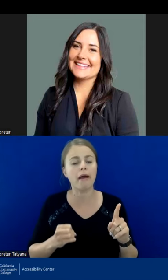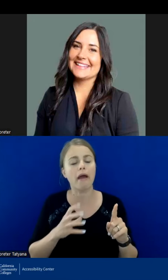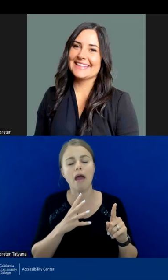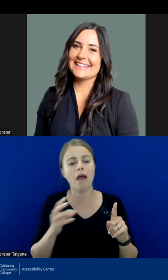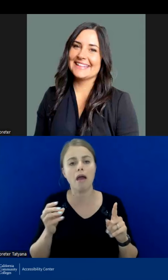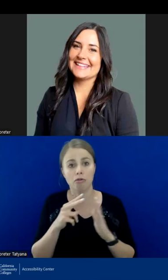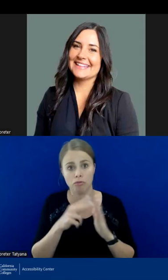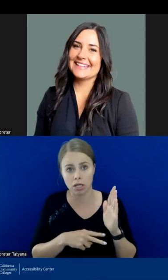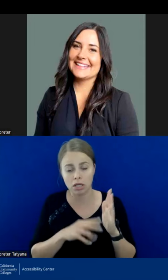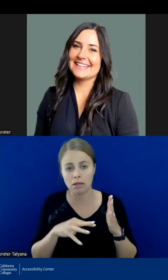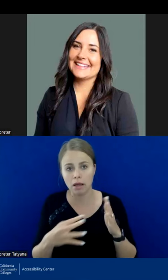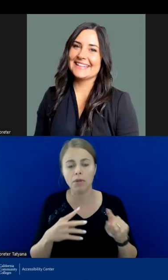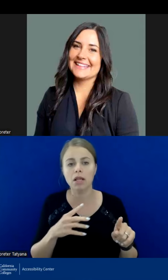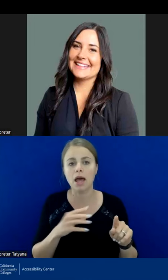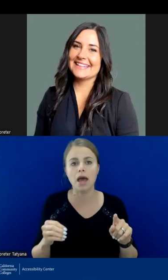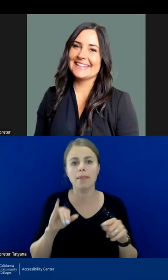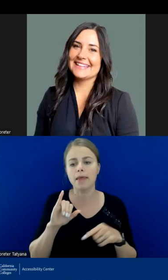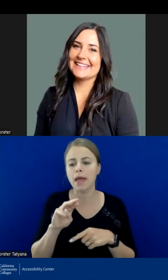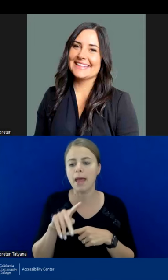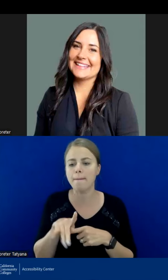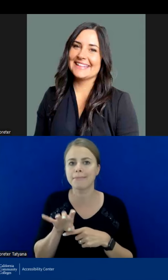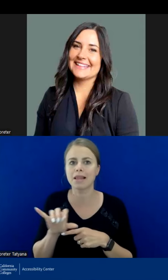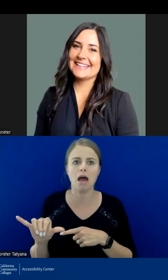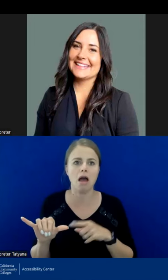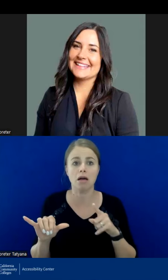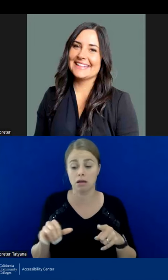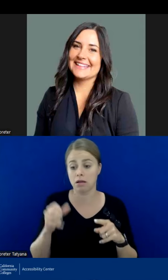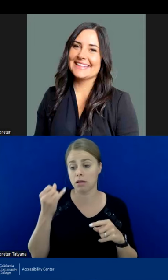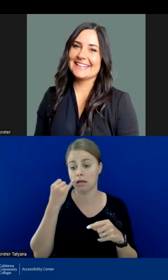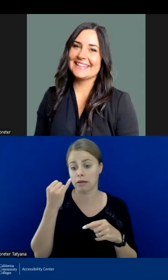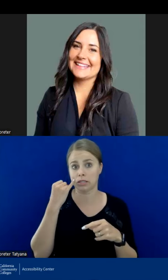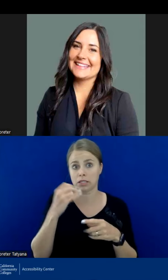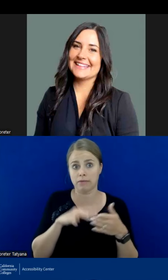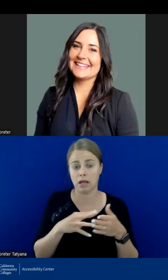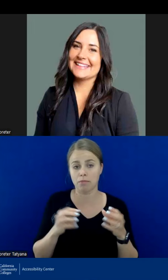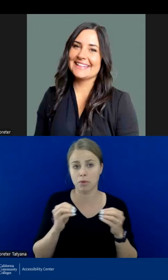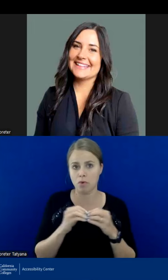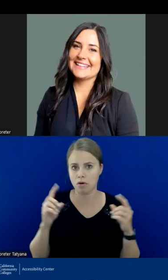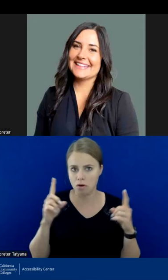imagine if the table is more complex and it's